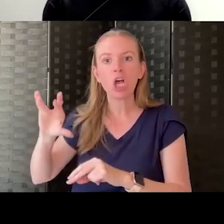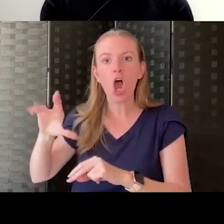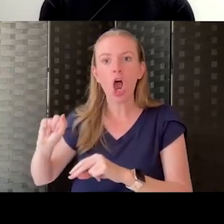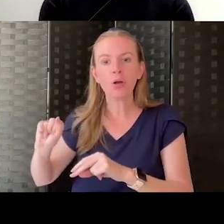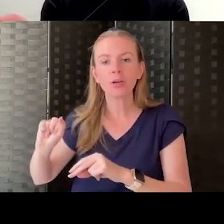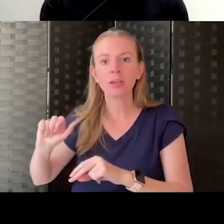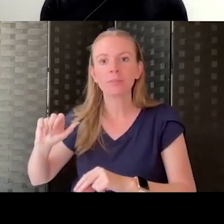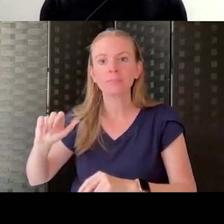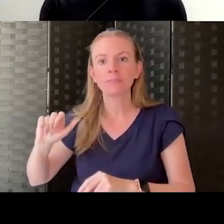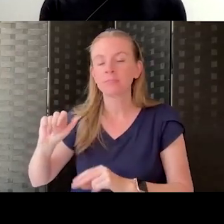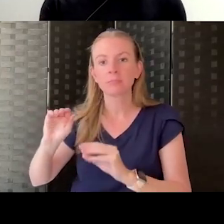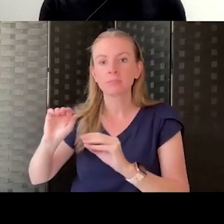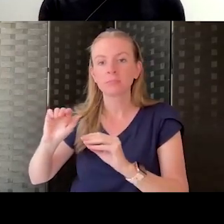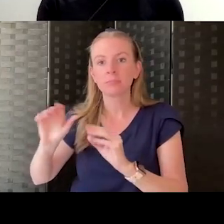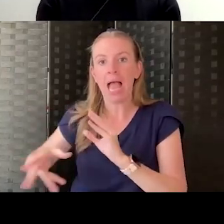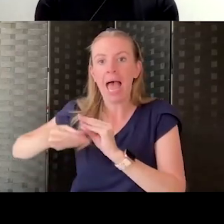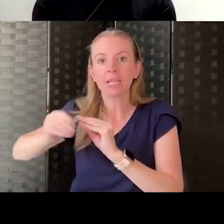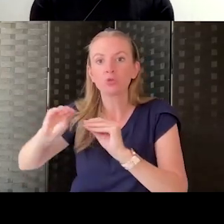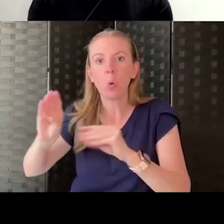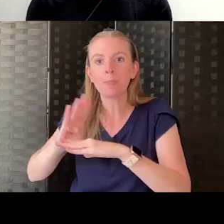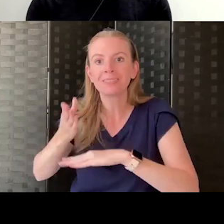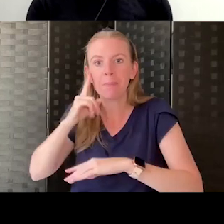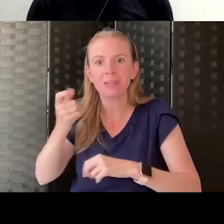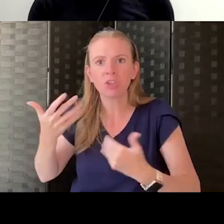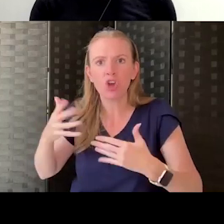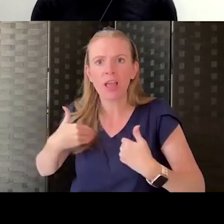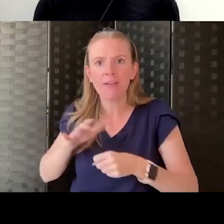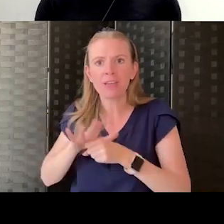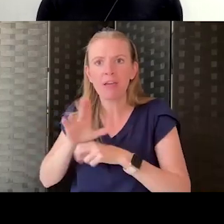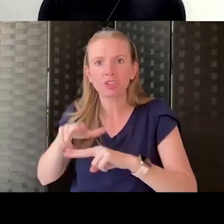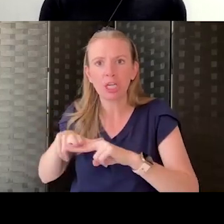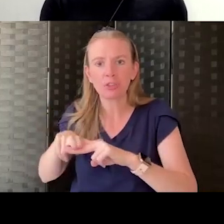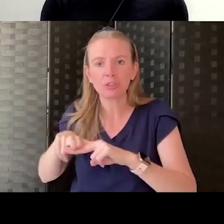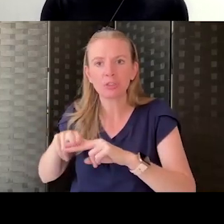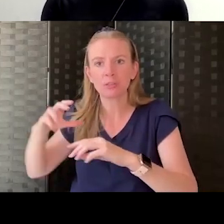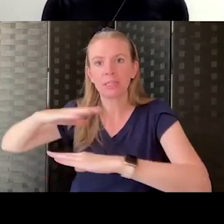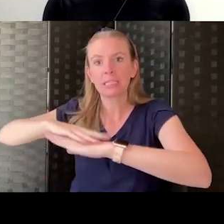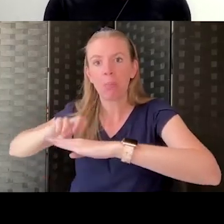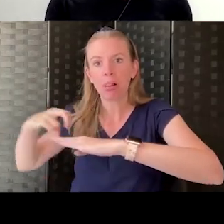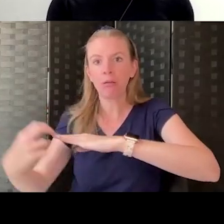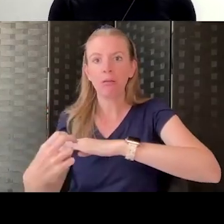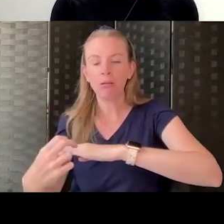it had no business being there because there were enough chairs in the table in the picture itself.